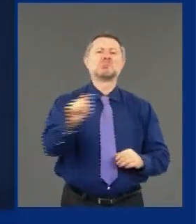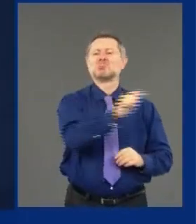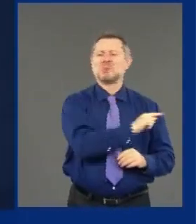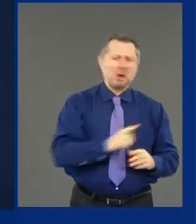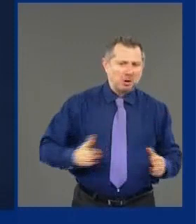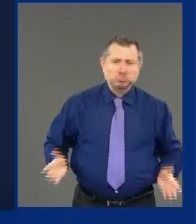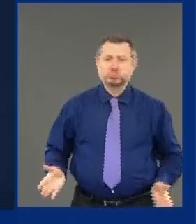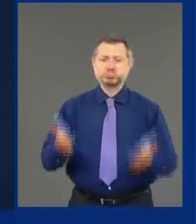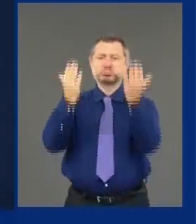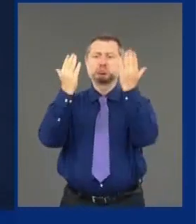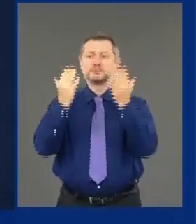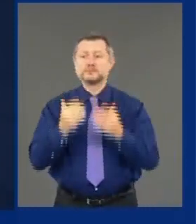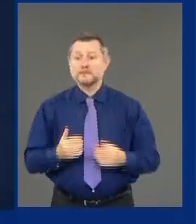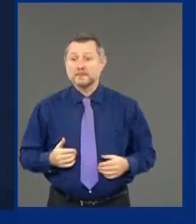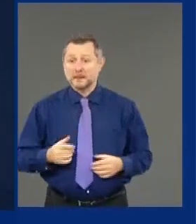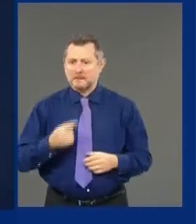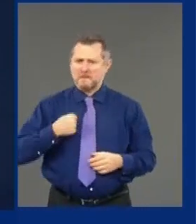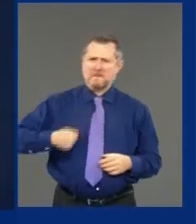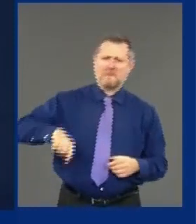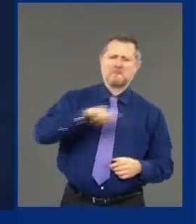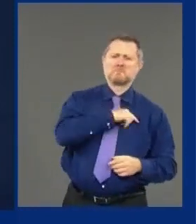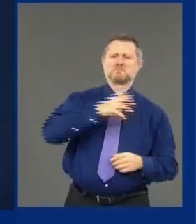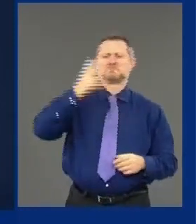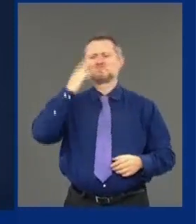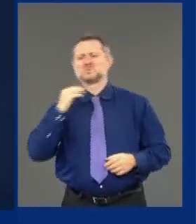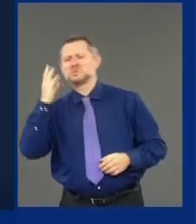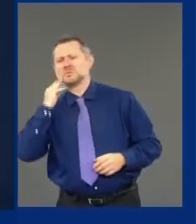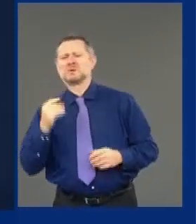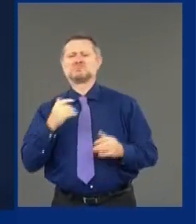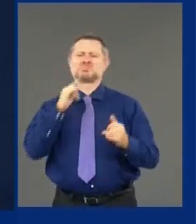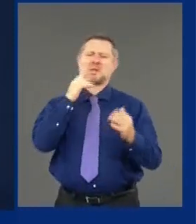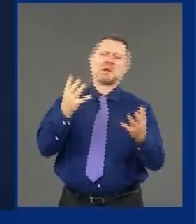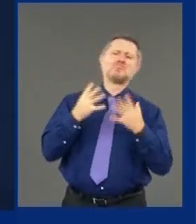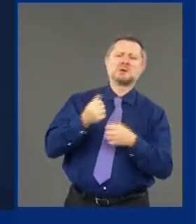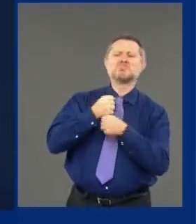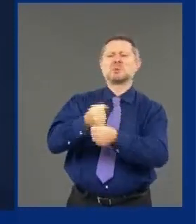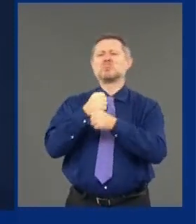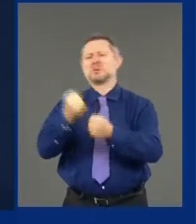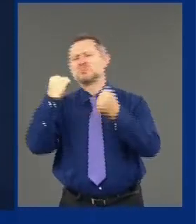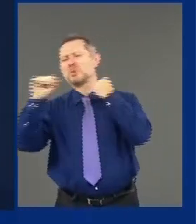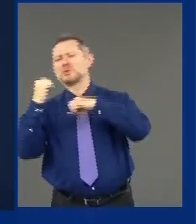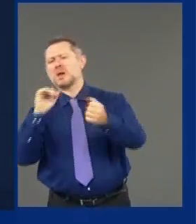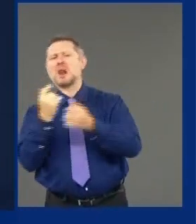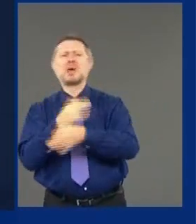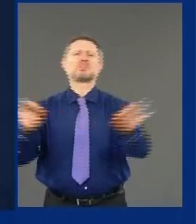REOPEN RIGHT AWAY. LIBERATE THOSE STATES.